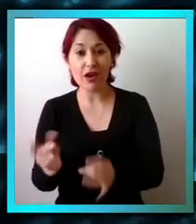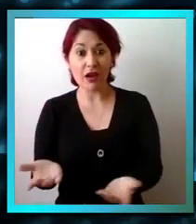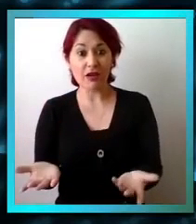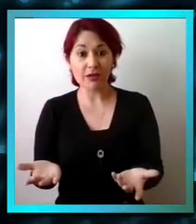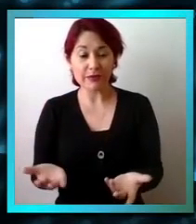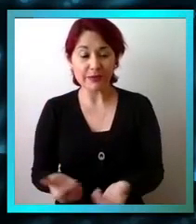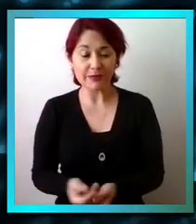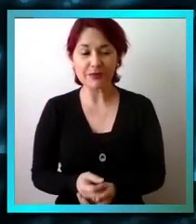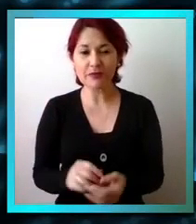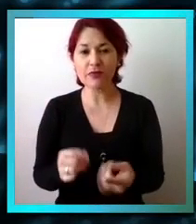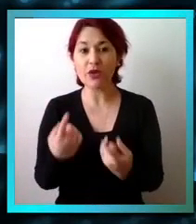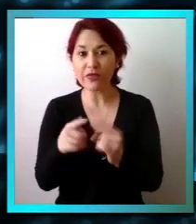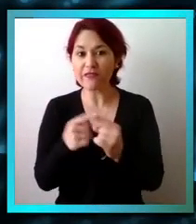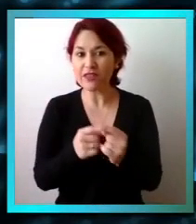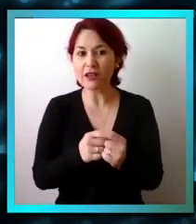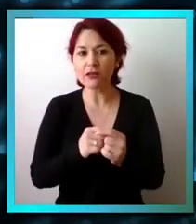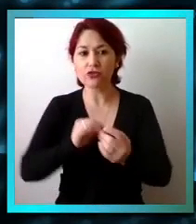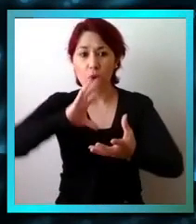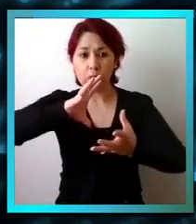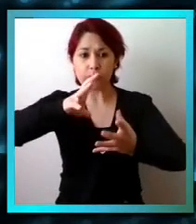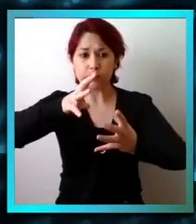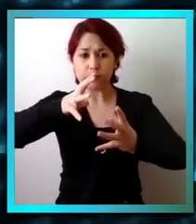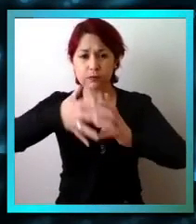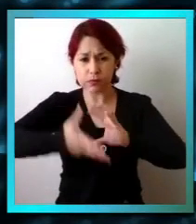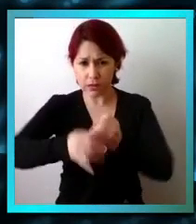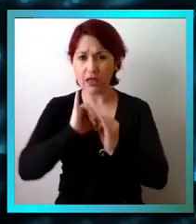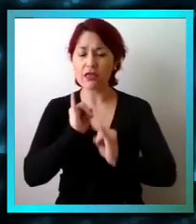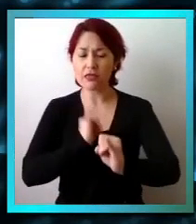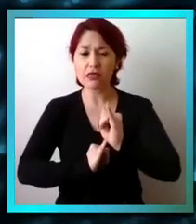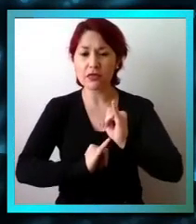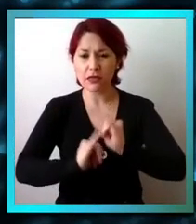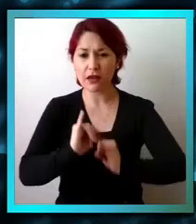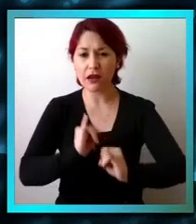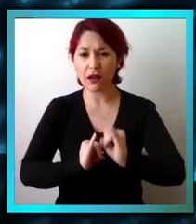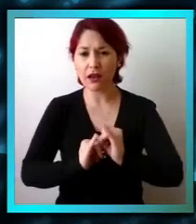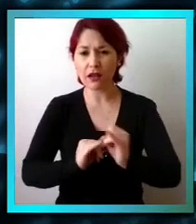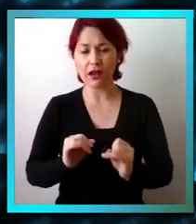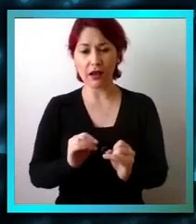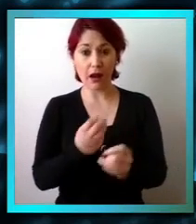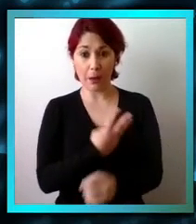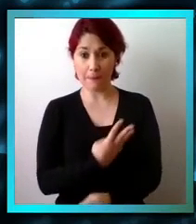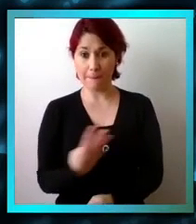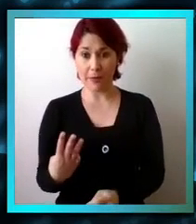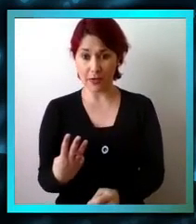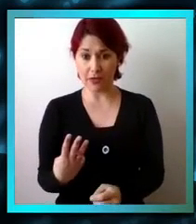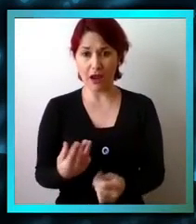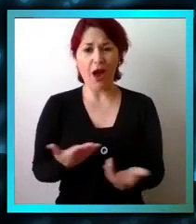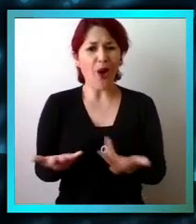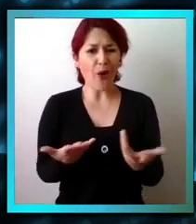this information process it and make the uh the decision that the network is under attack